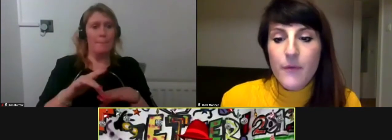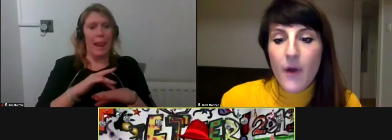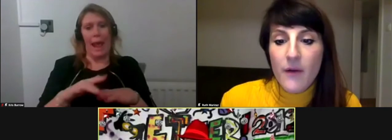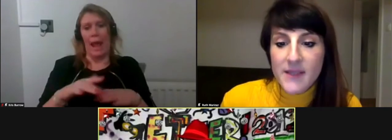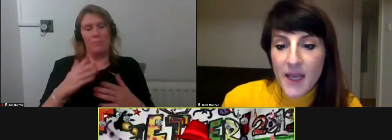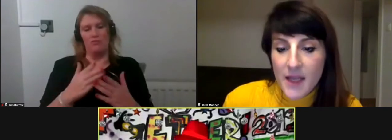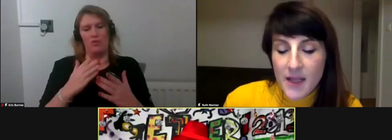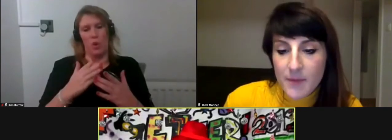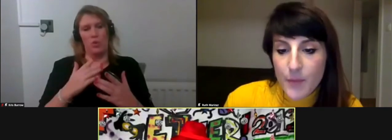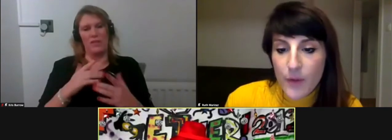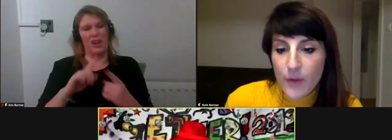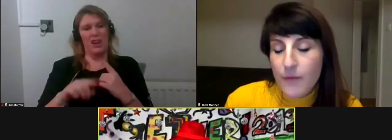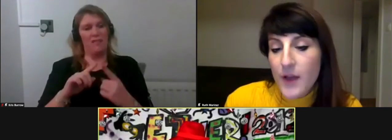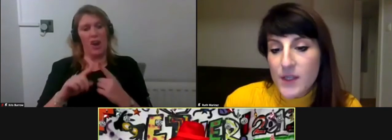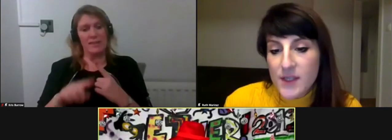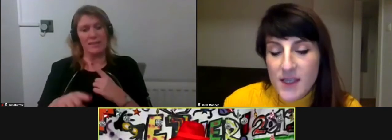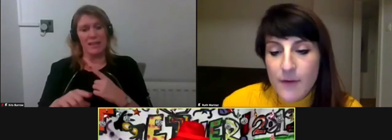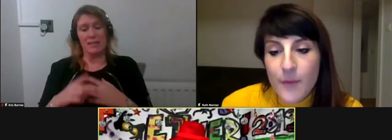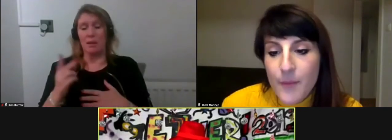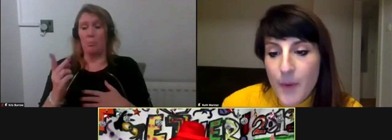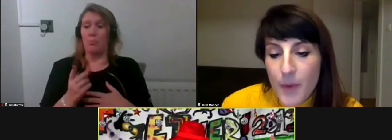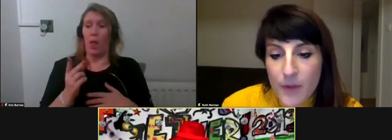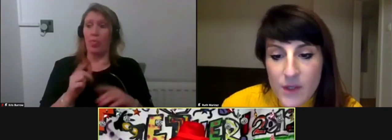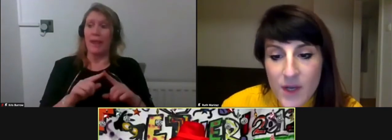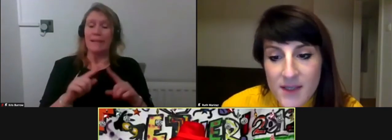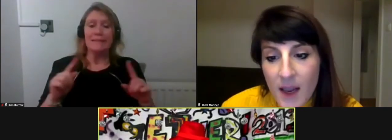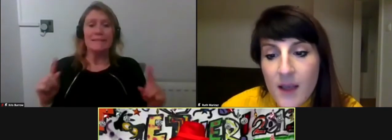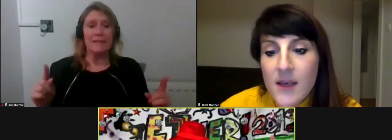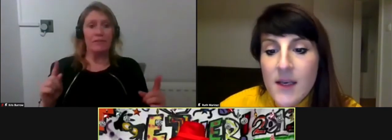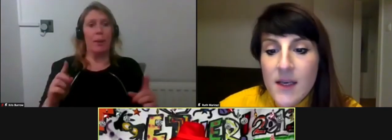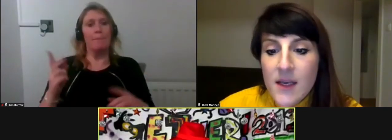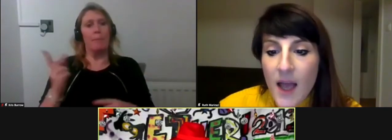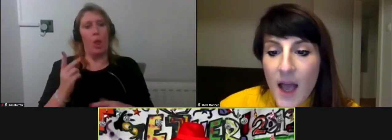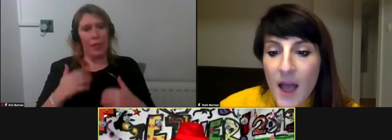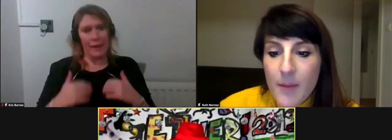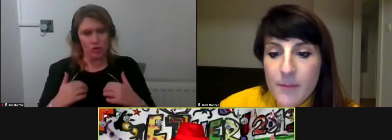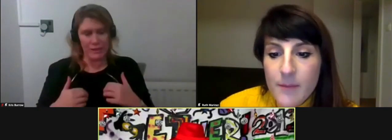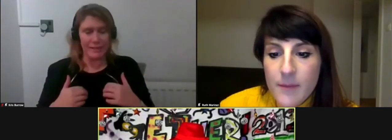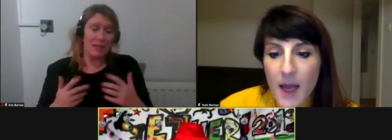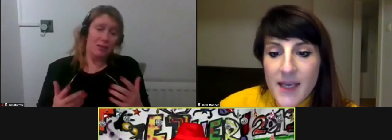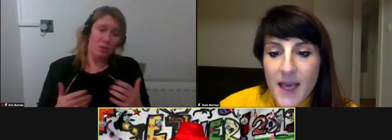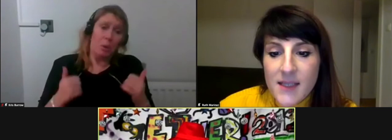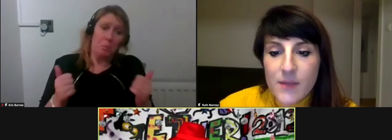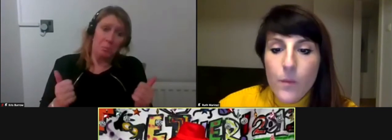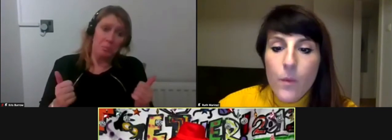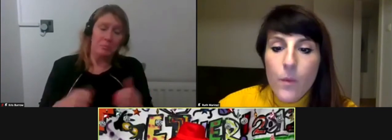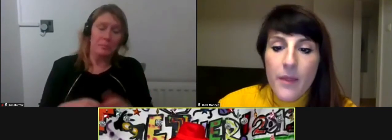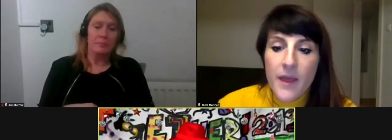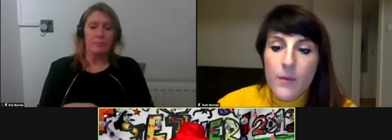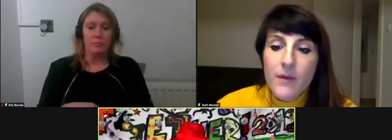far are saying both versions are different but interesting. I guess one thing would